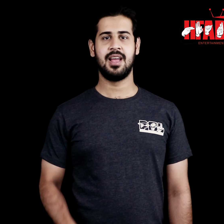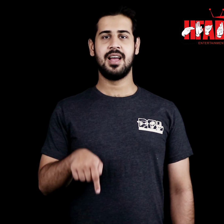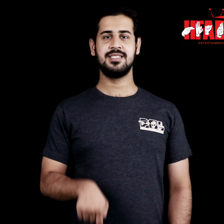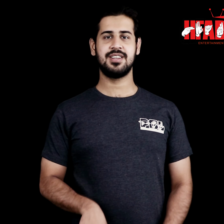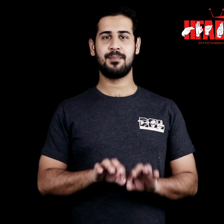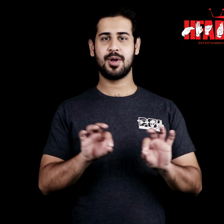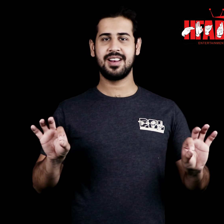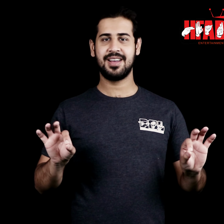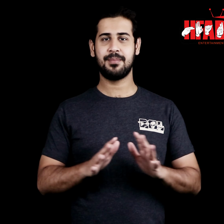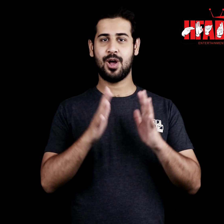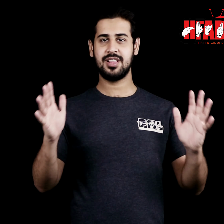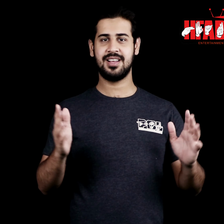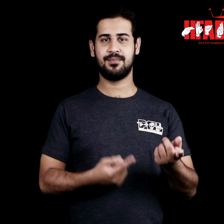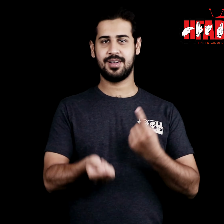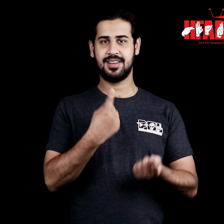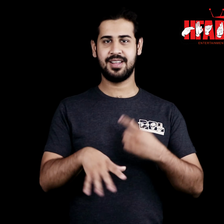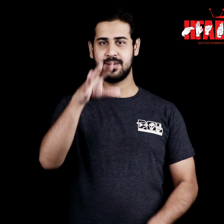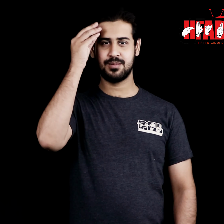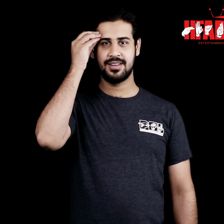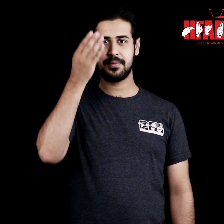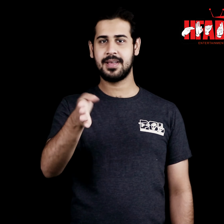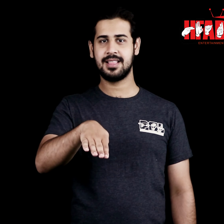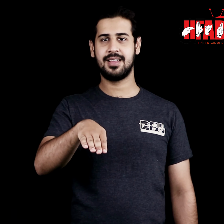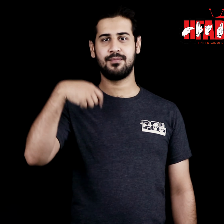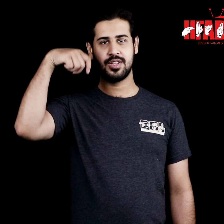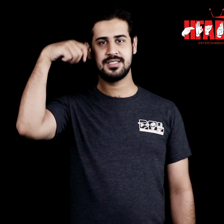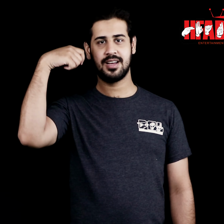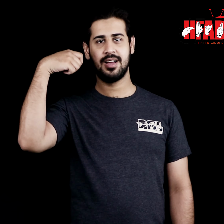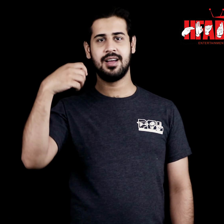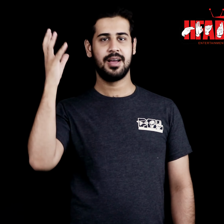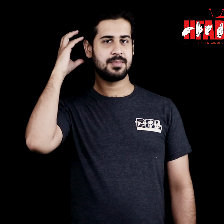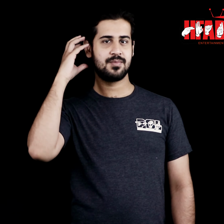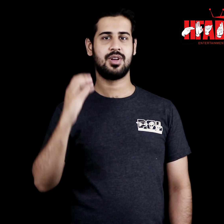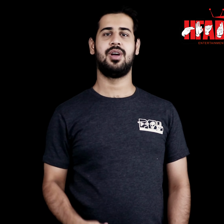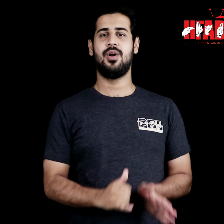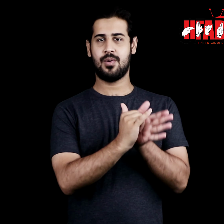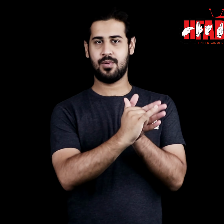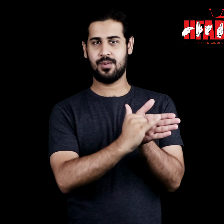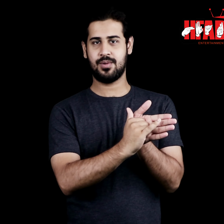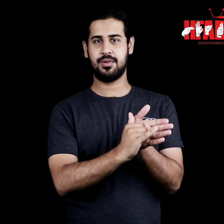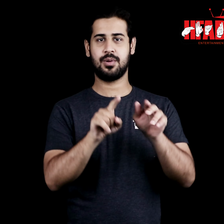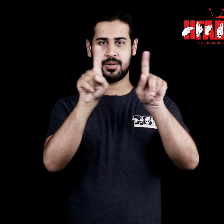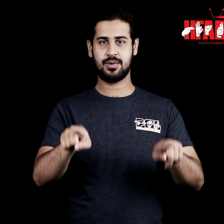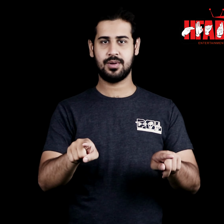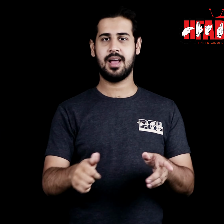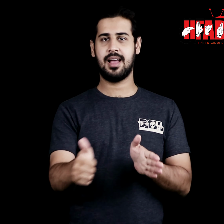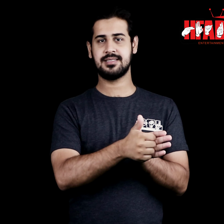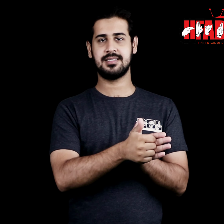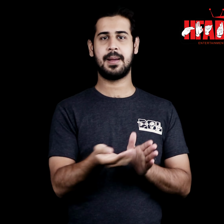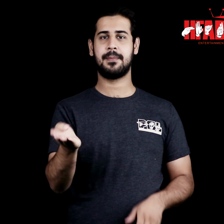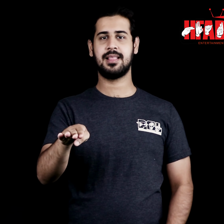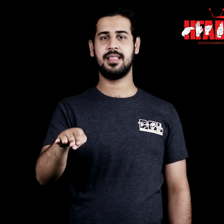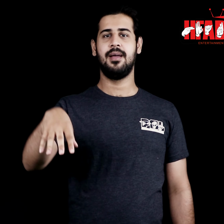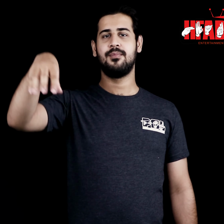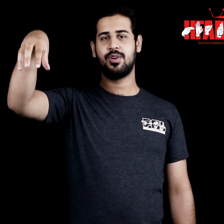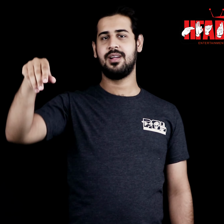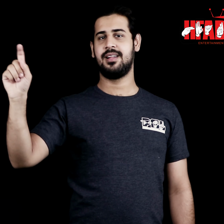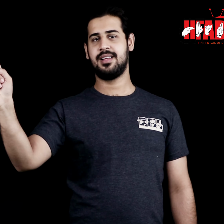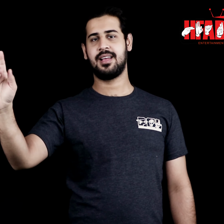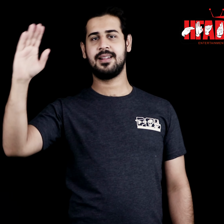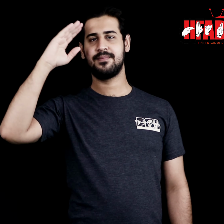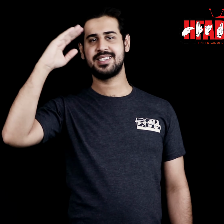For more information & videos, Like 👍HFAD Channel